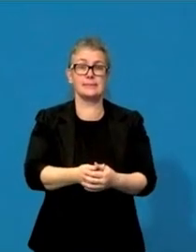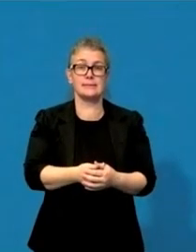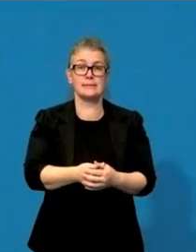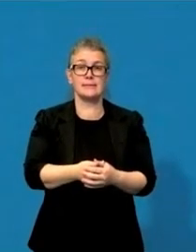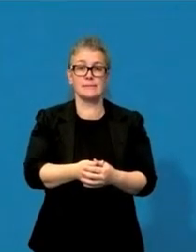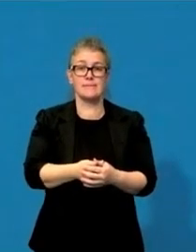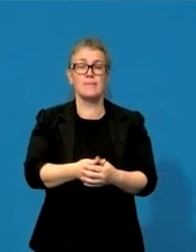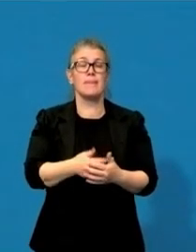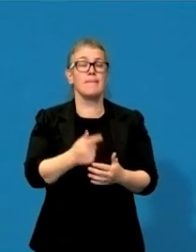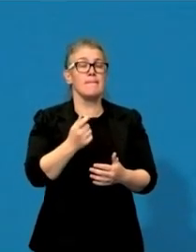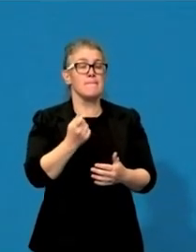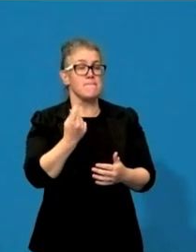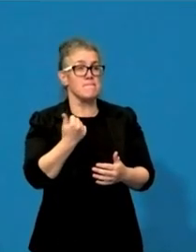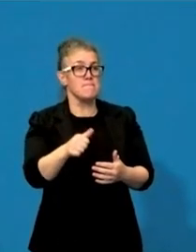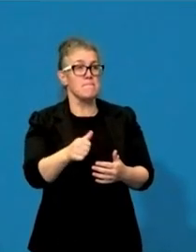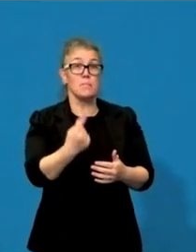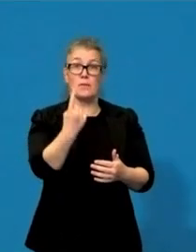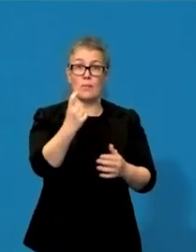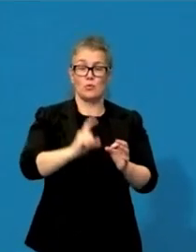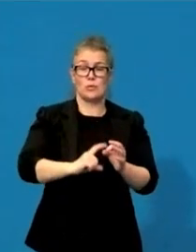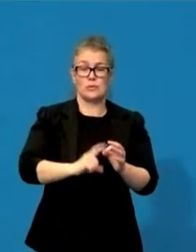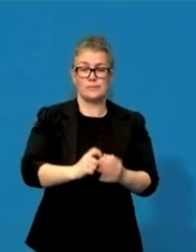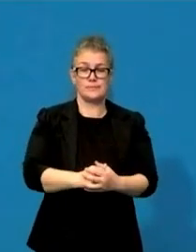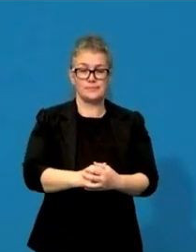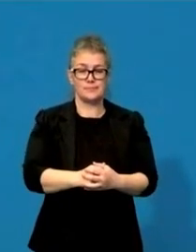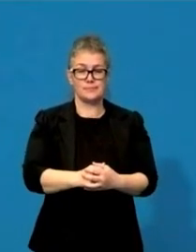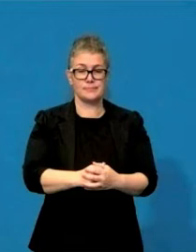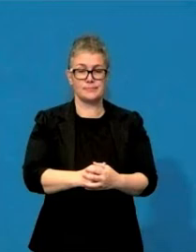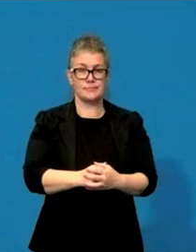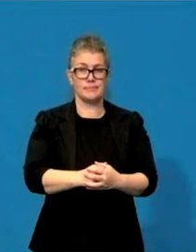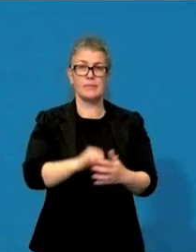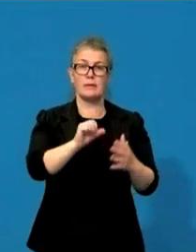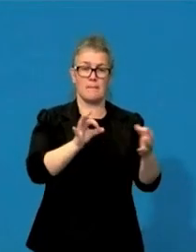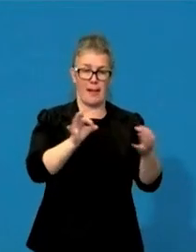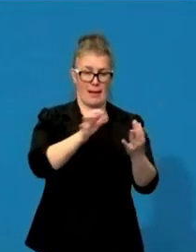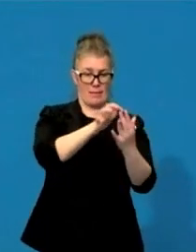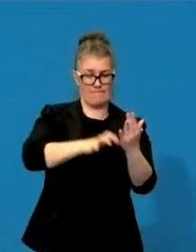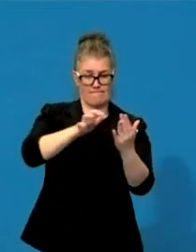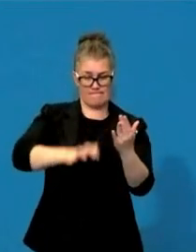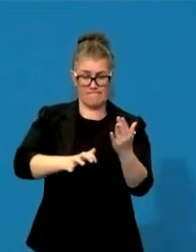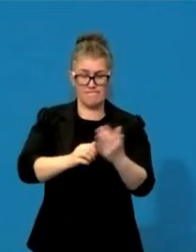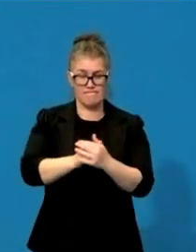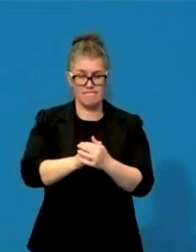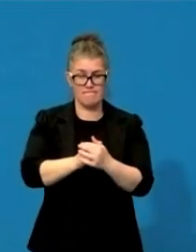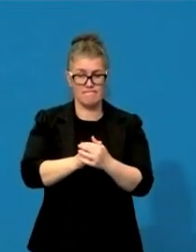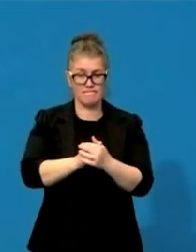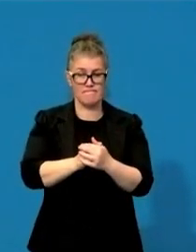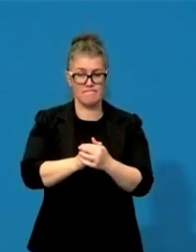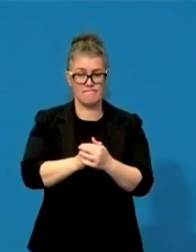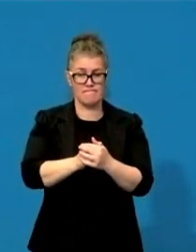And just one more question. There is provision for a support coordinator.